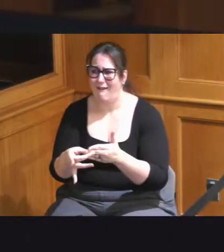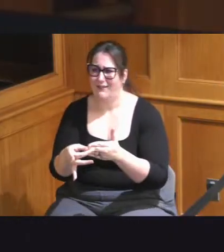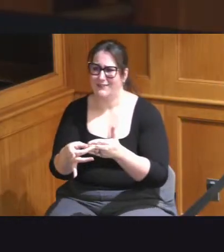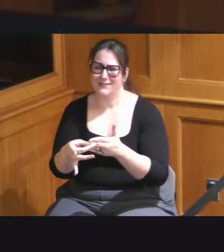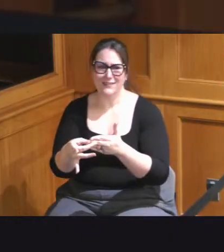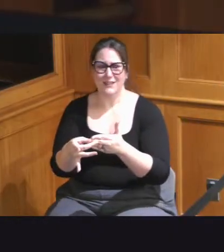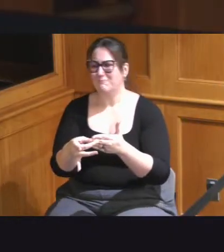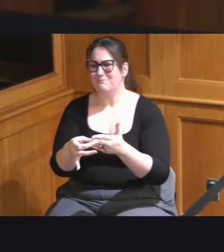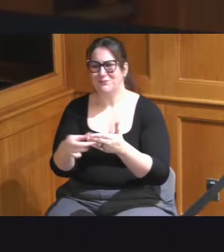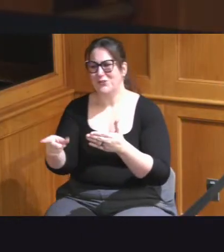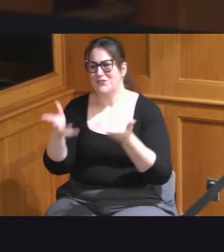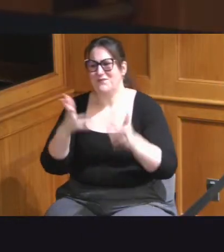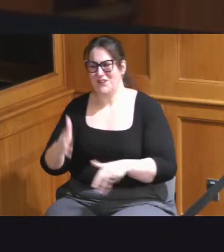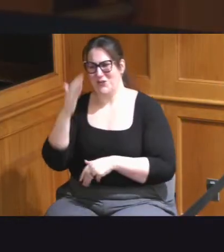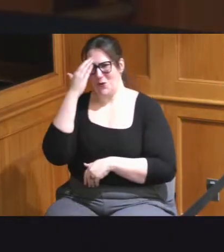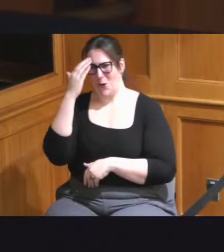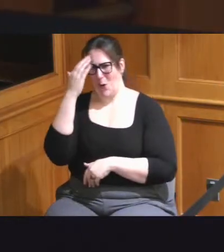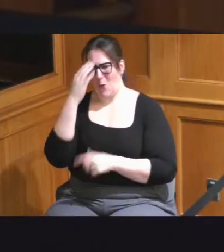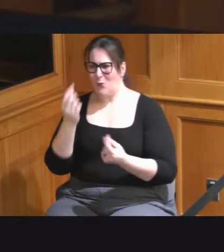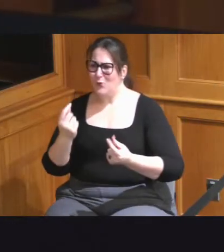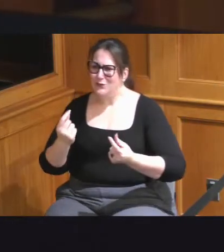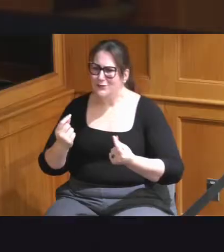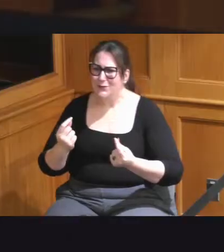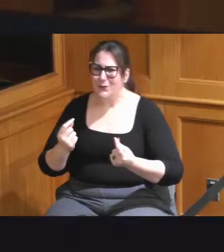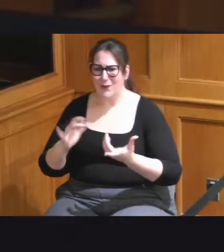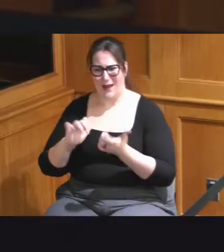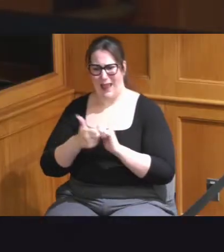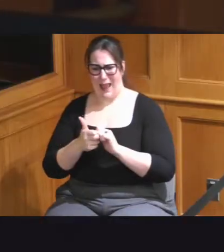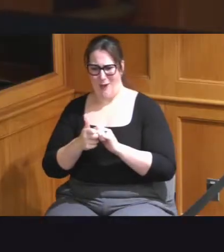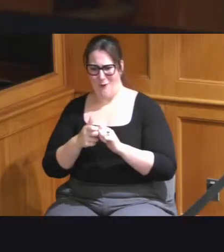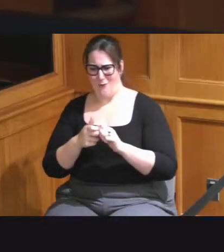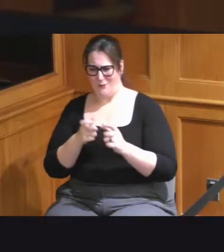just know what to do. you know, when you had to put the you had to put the hammer down and you